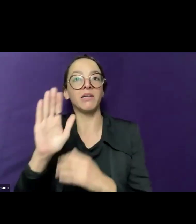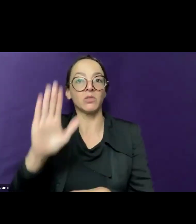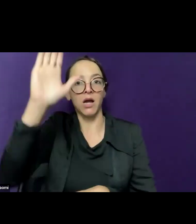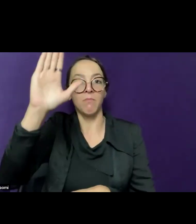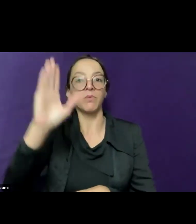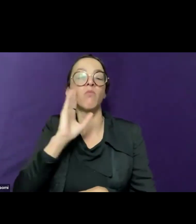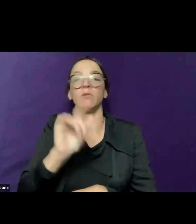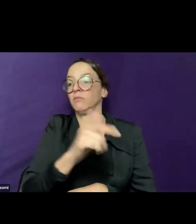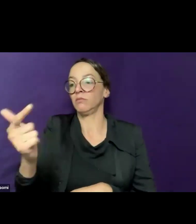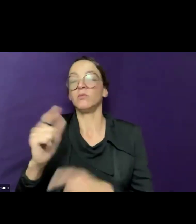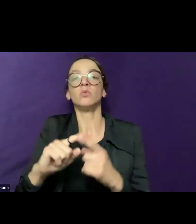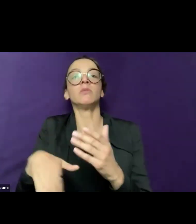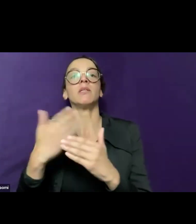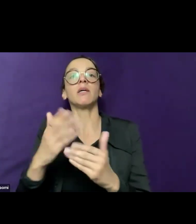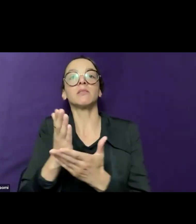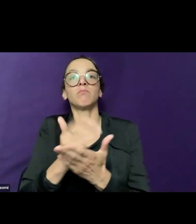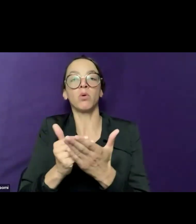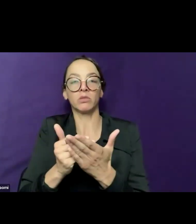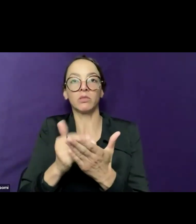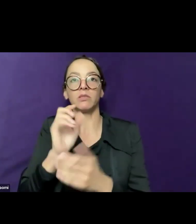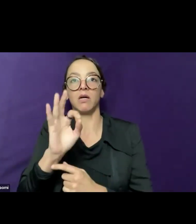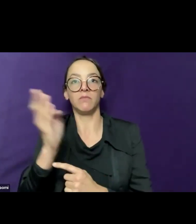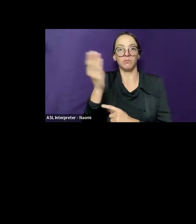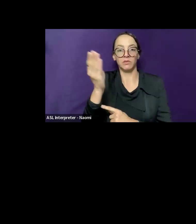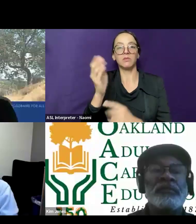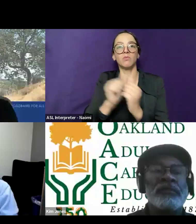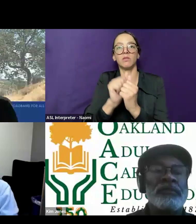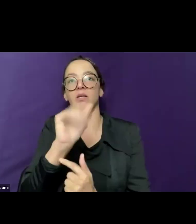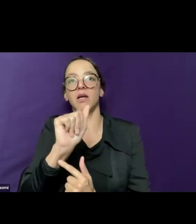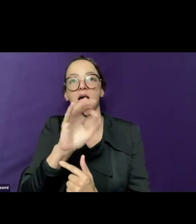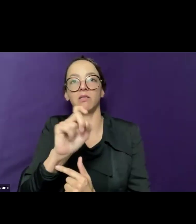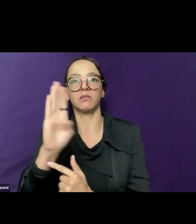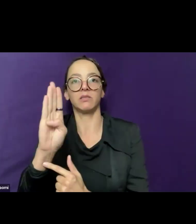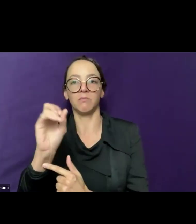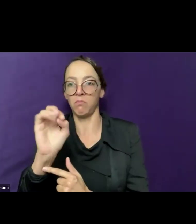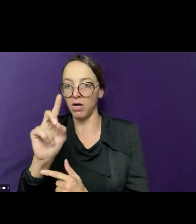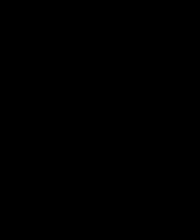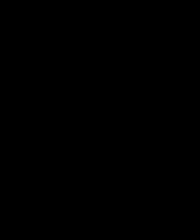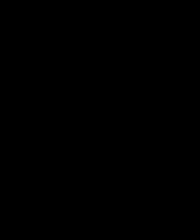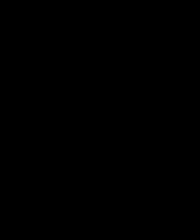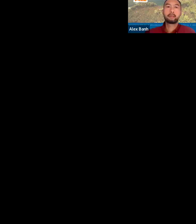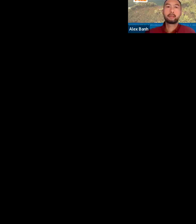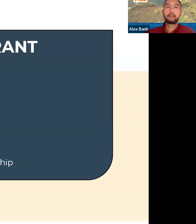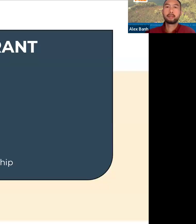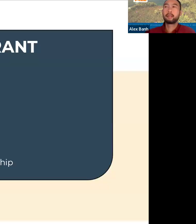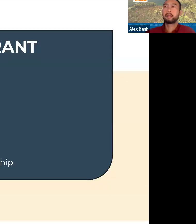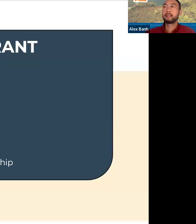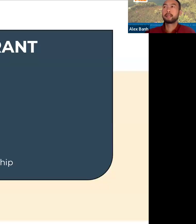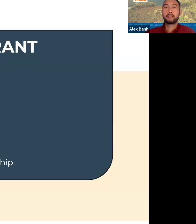from Broadband Equity Partnerships. Thanks, Maria.